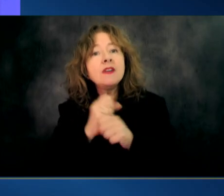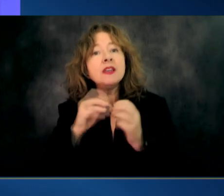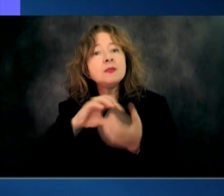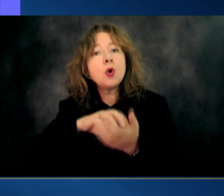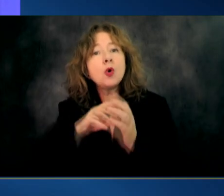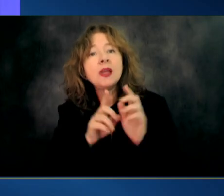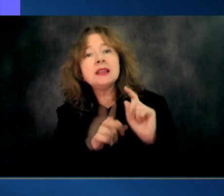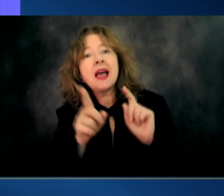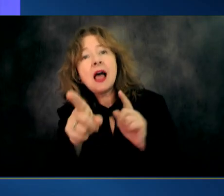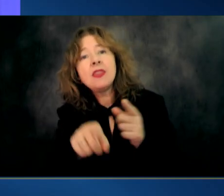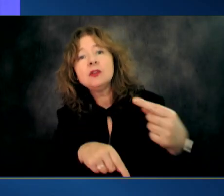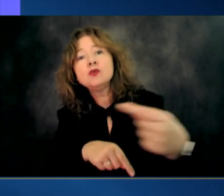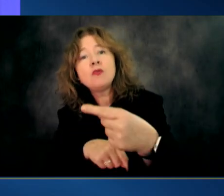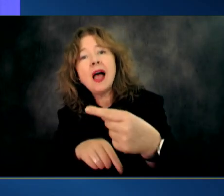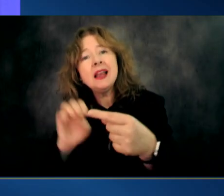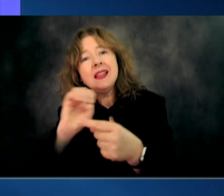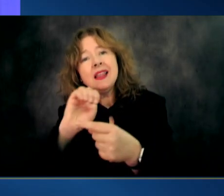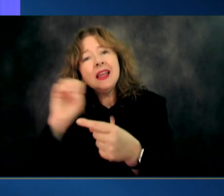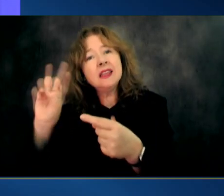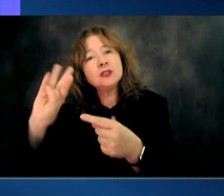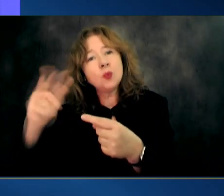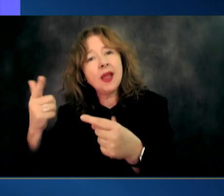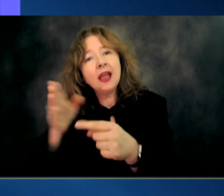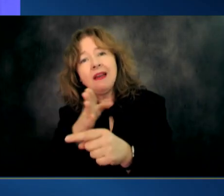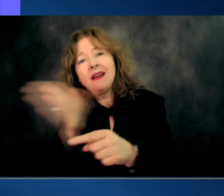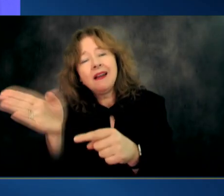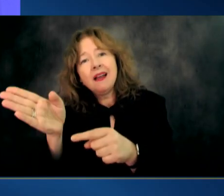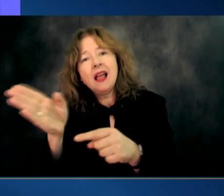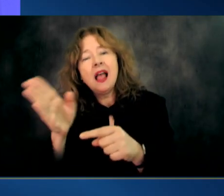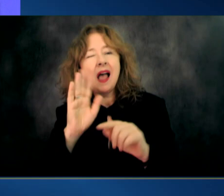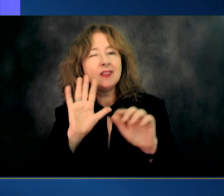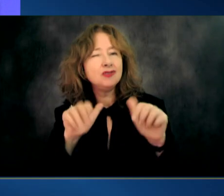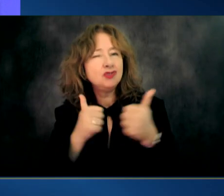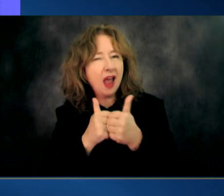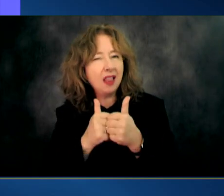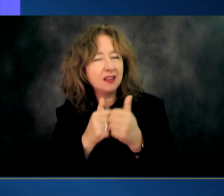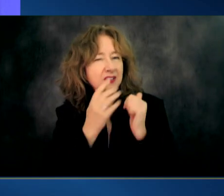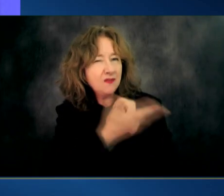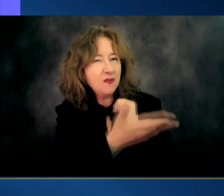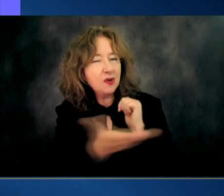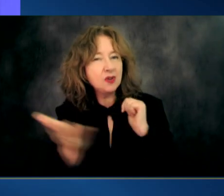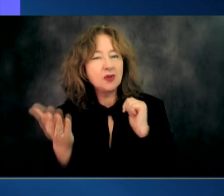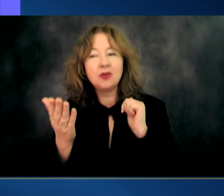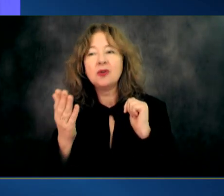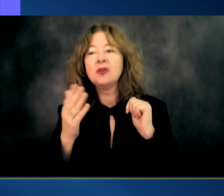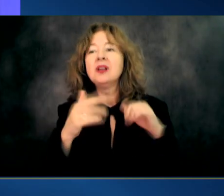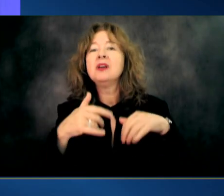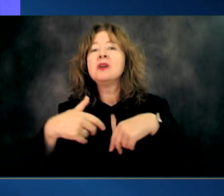east wing. And we challenge each and every one of you to come back by 2:15 p.m. with contact